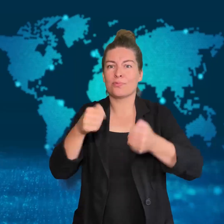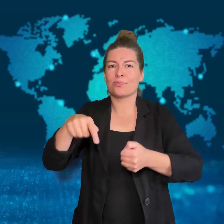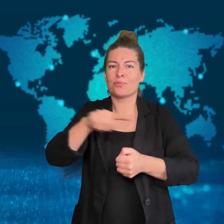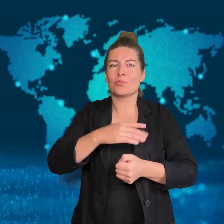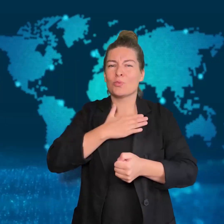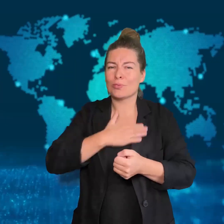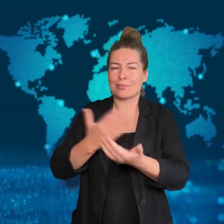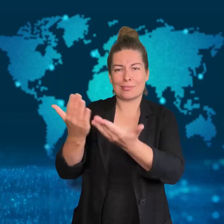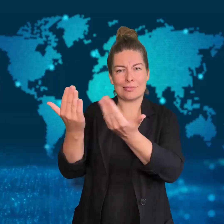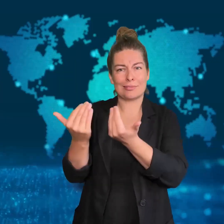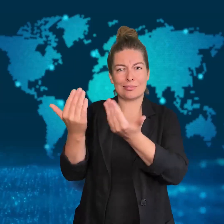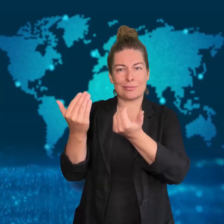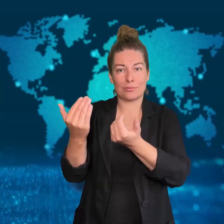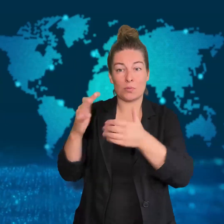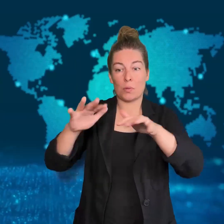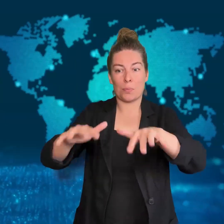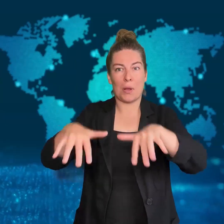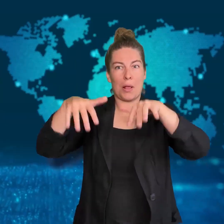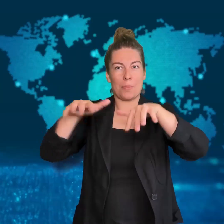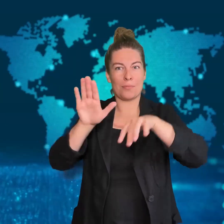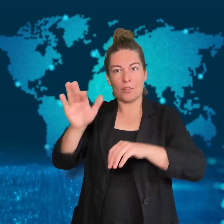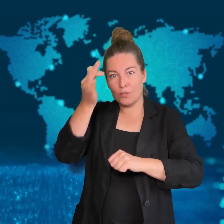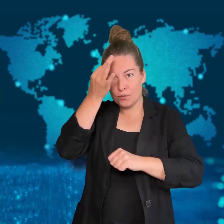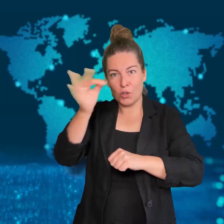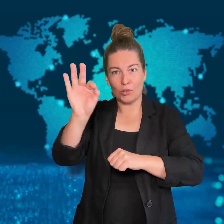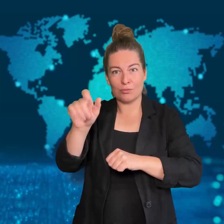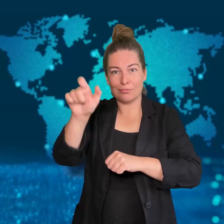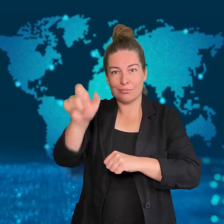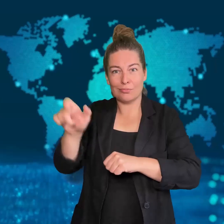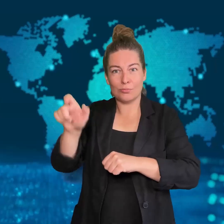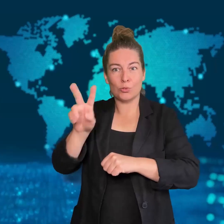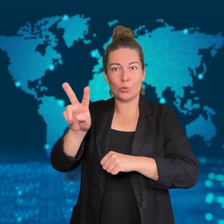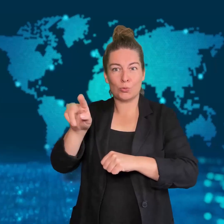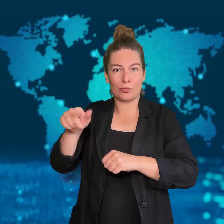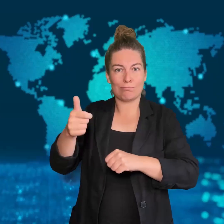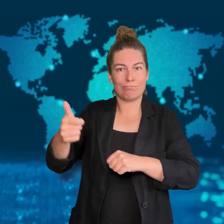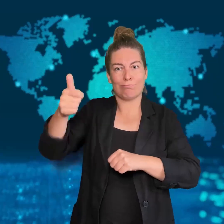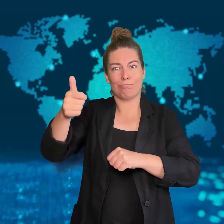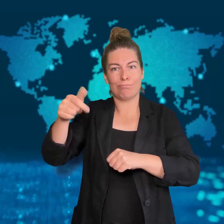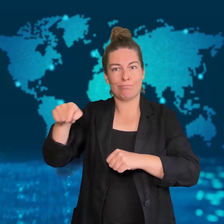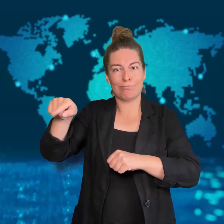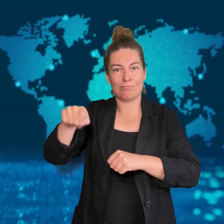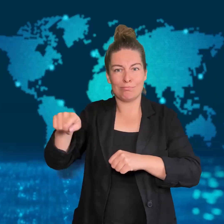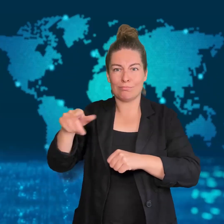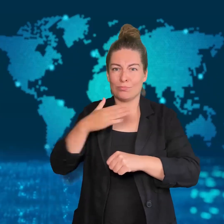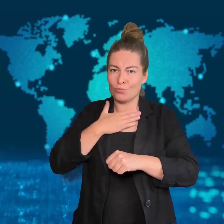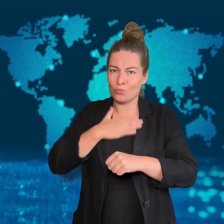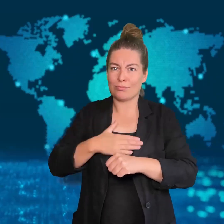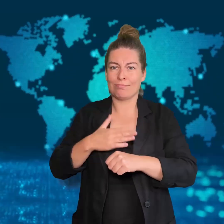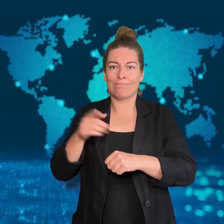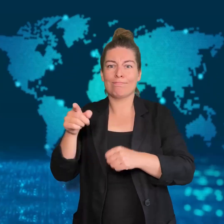Protesters were calling for the Speakers of the two houses of